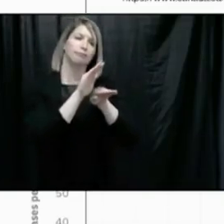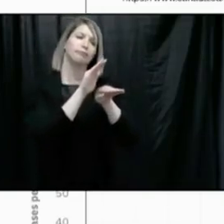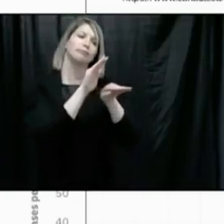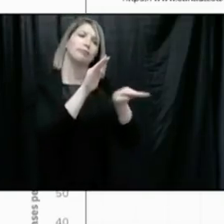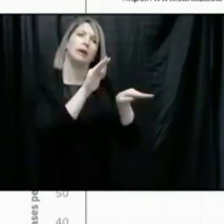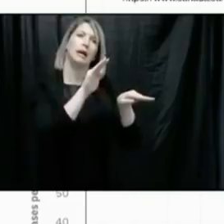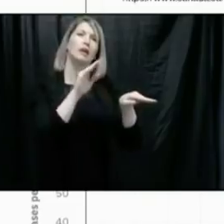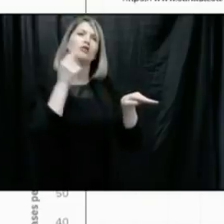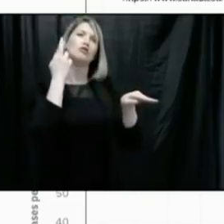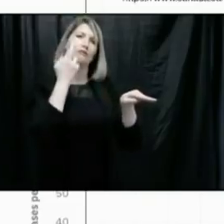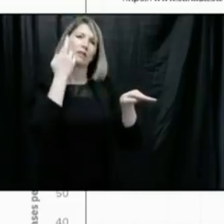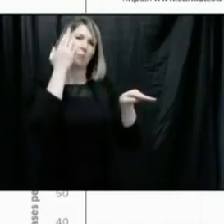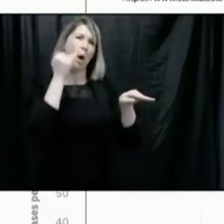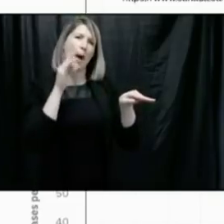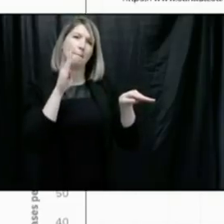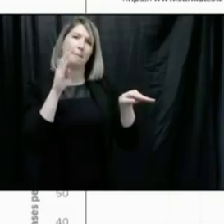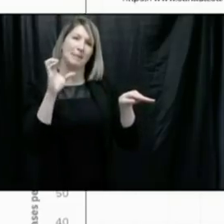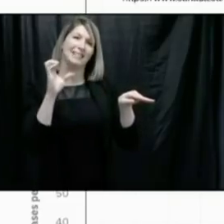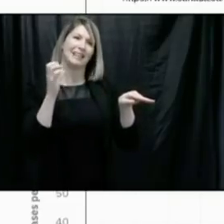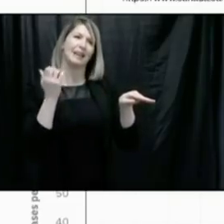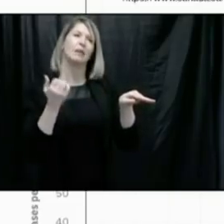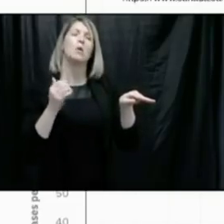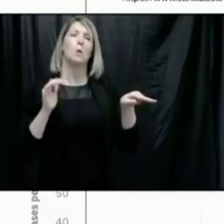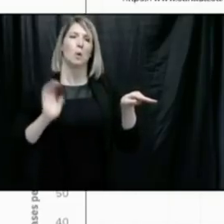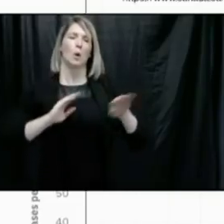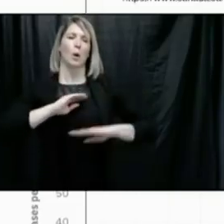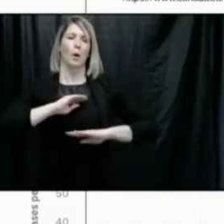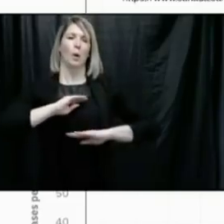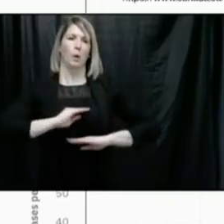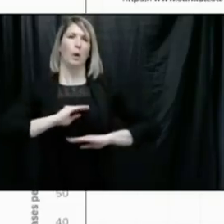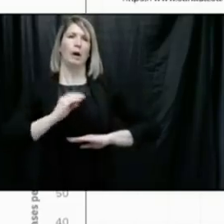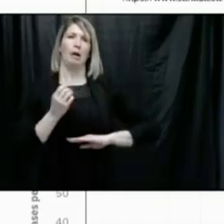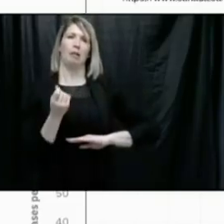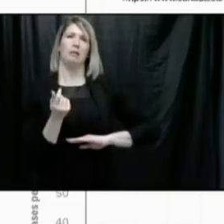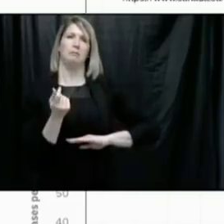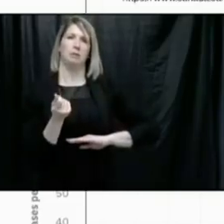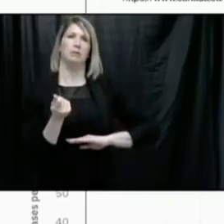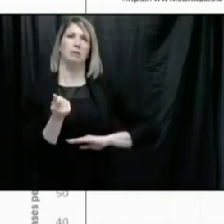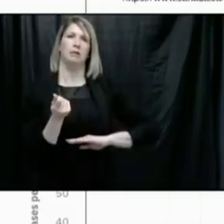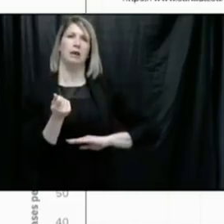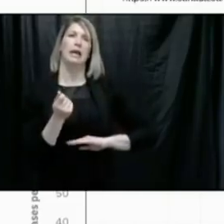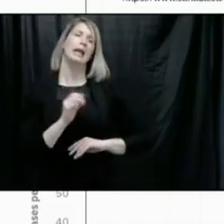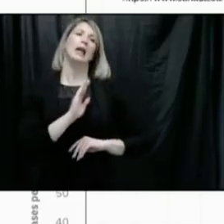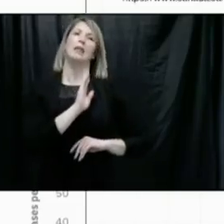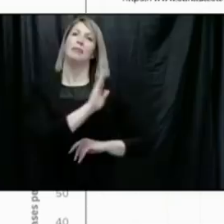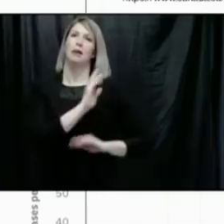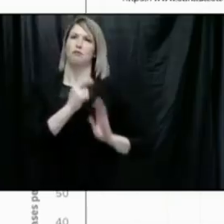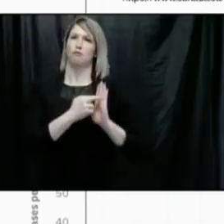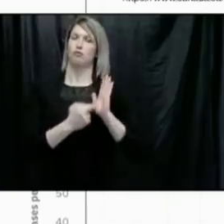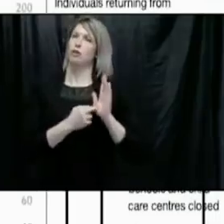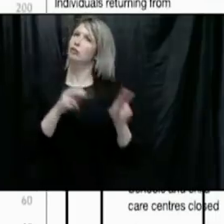THEY'RE STILL HIGHER THAN B.C. BUT VERY, VERY ENCOURAGING IN TERMS OF WHAT IT'S BEEN DONE AND